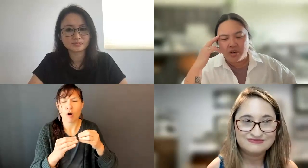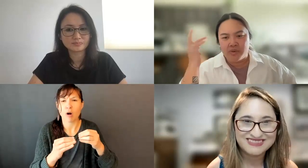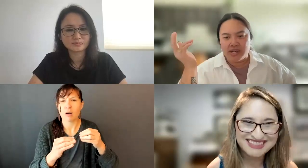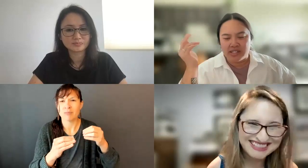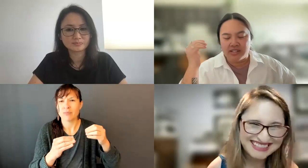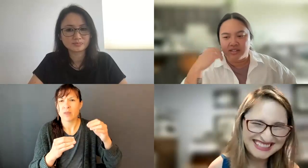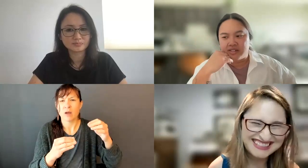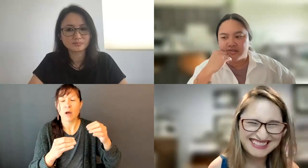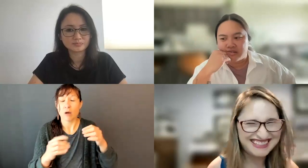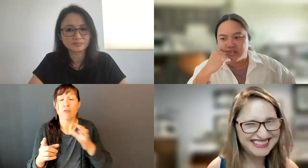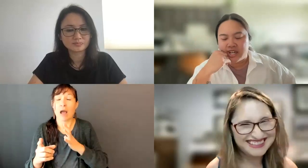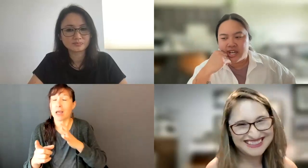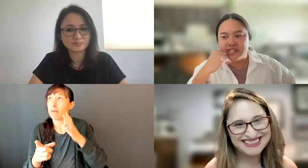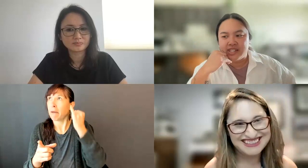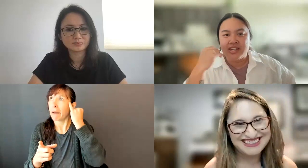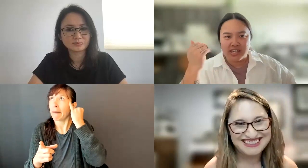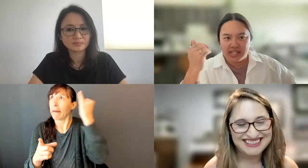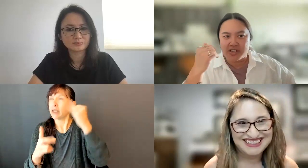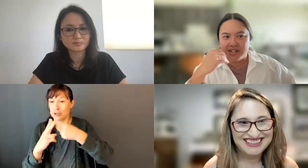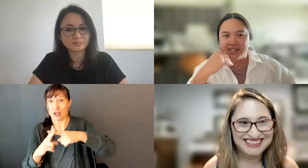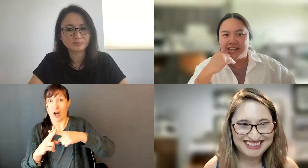Oh, well, I see the need here.